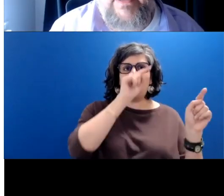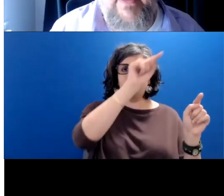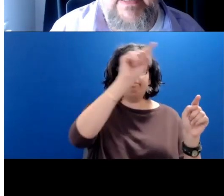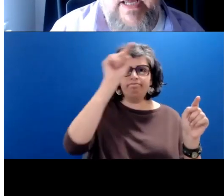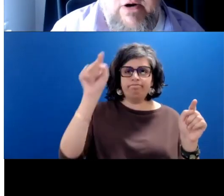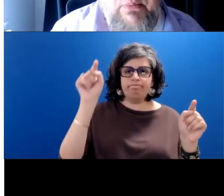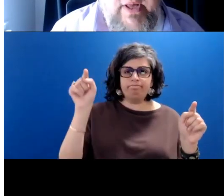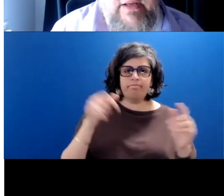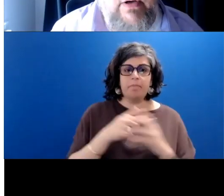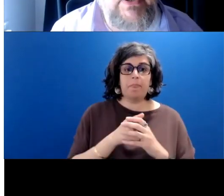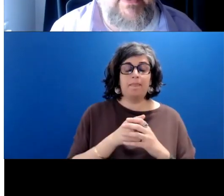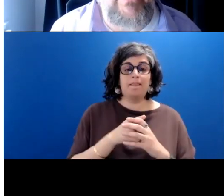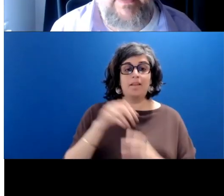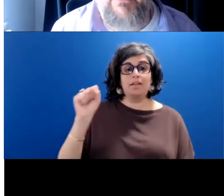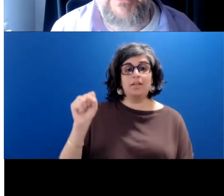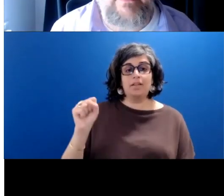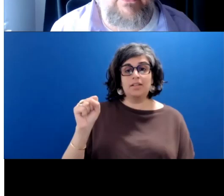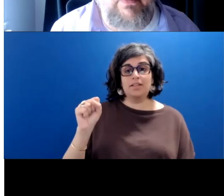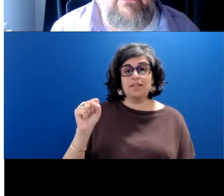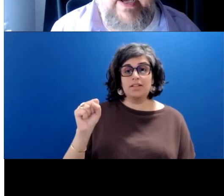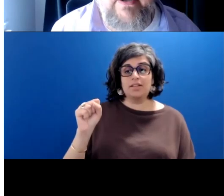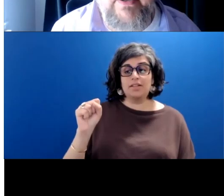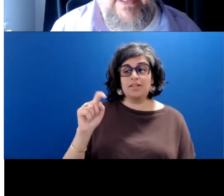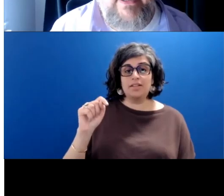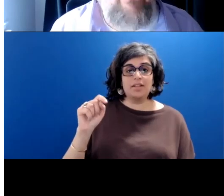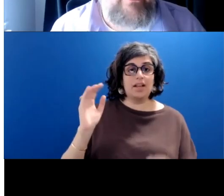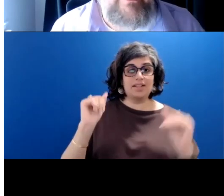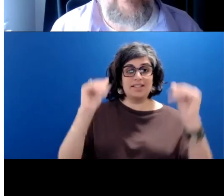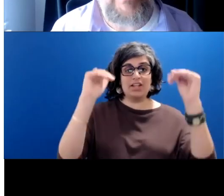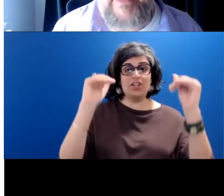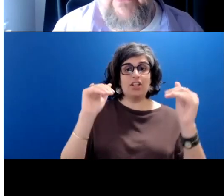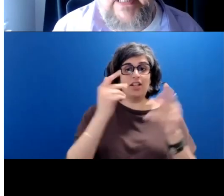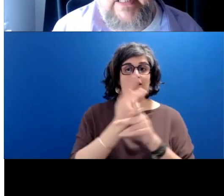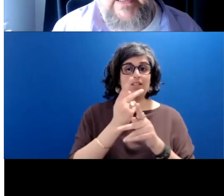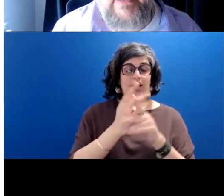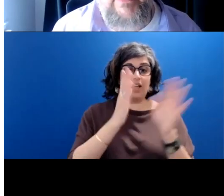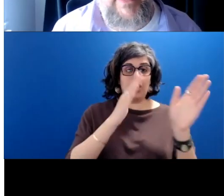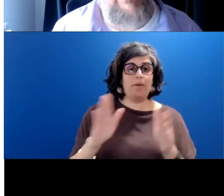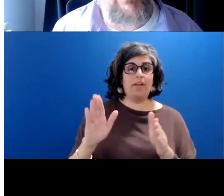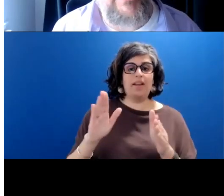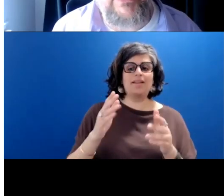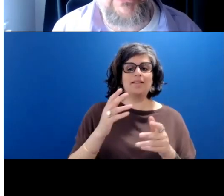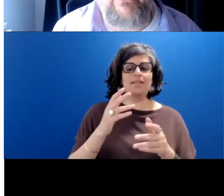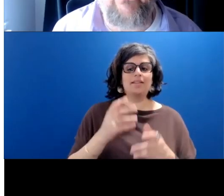A standardized care plan also gives therapists and other providers a feeling of safety and protection